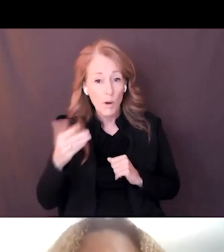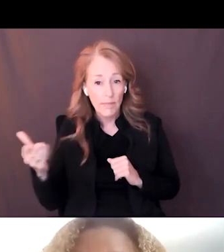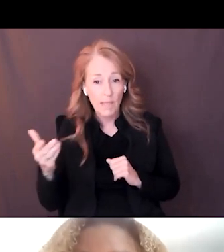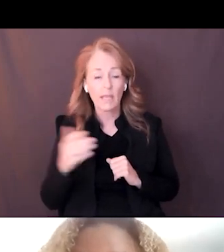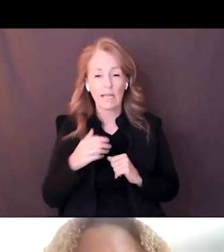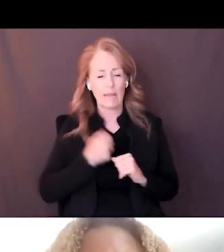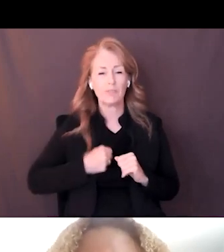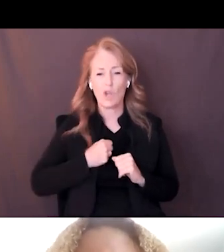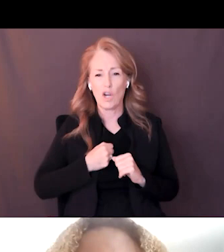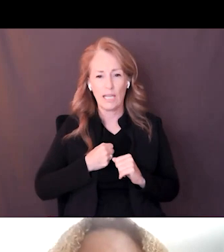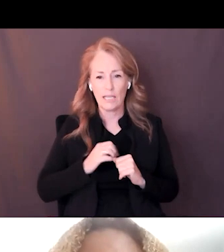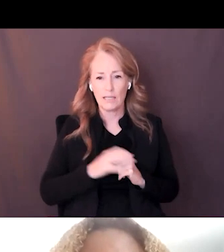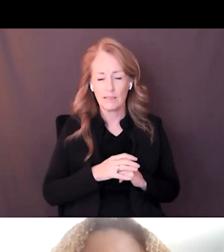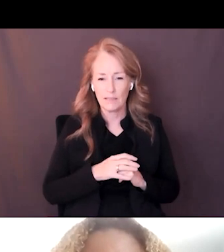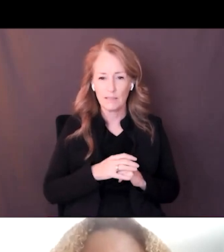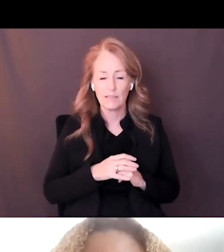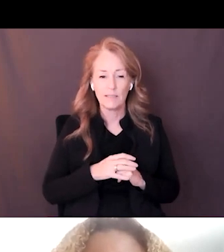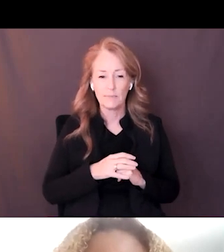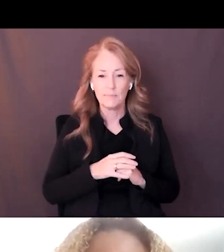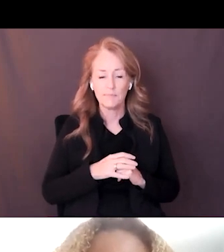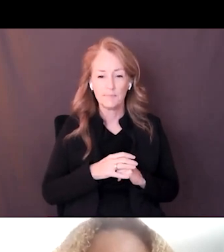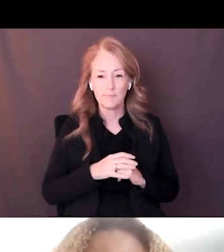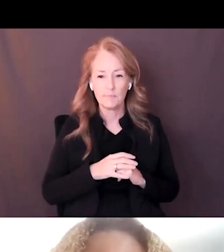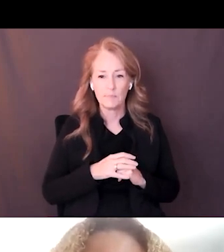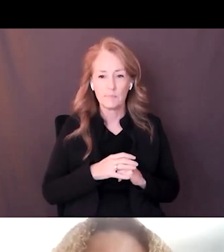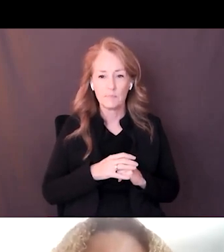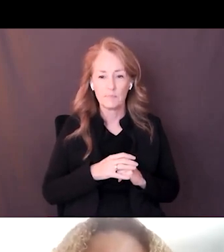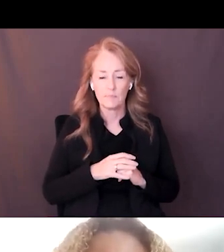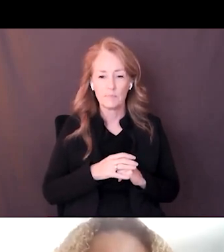I FORGOT. WE CAN MOVE THIS SLIDE.